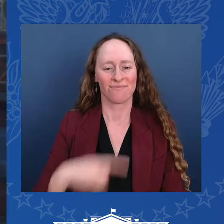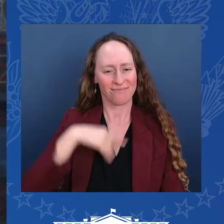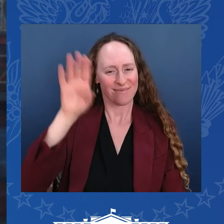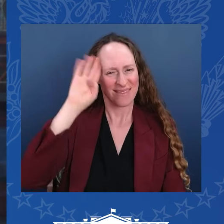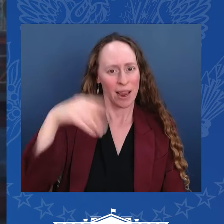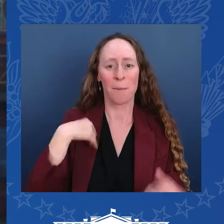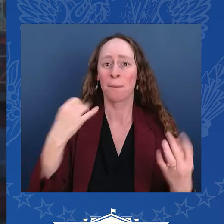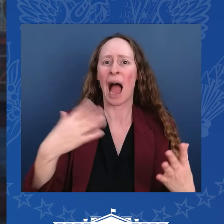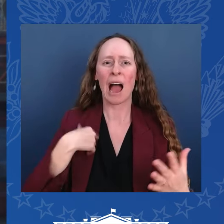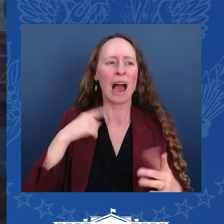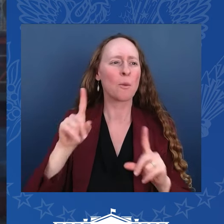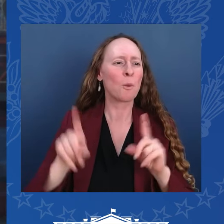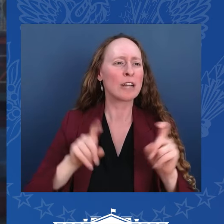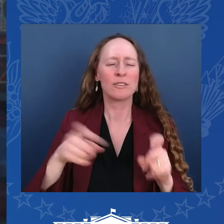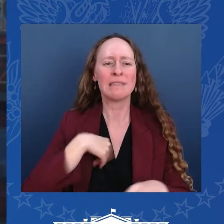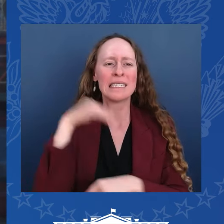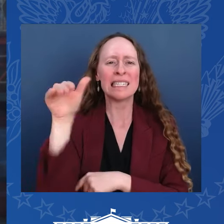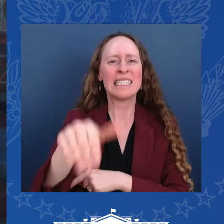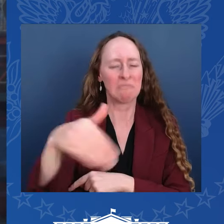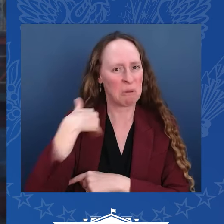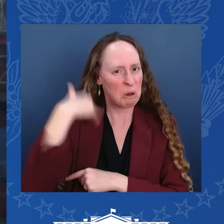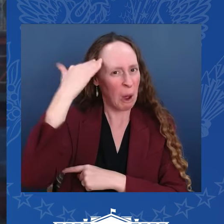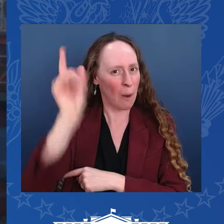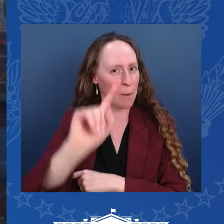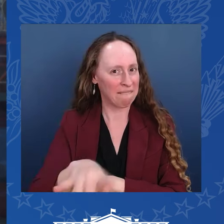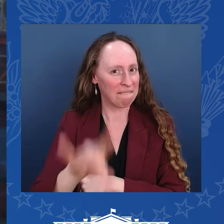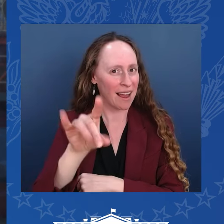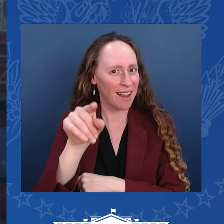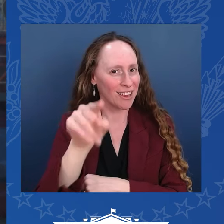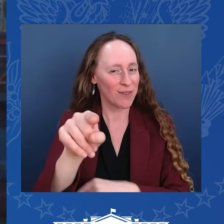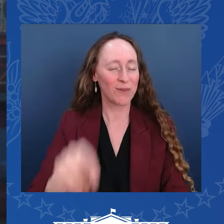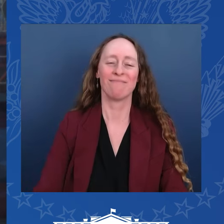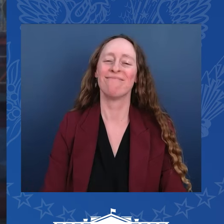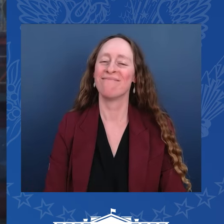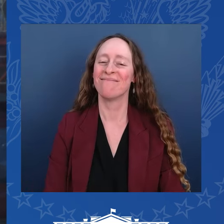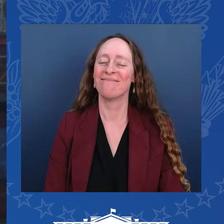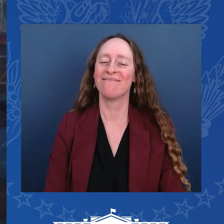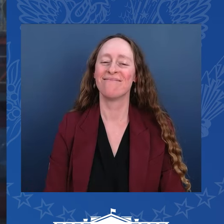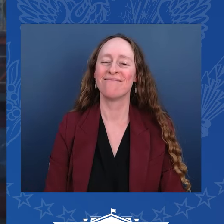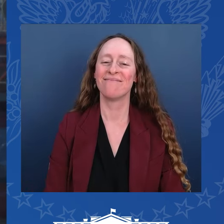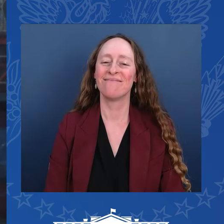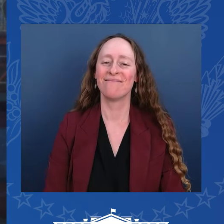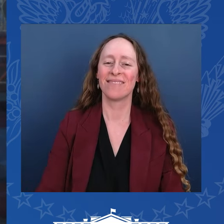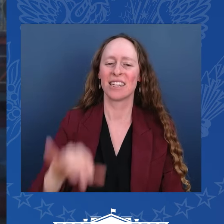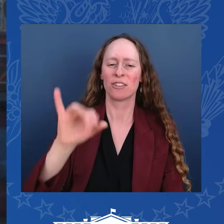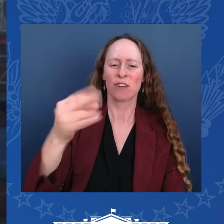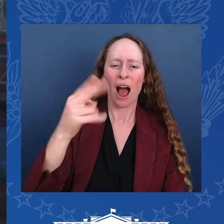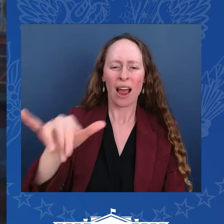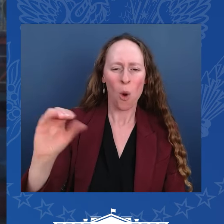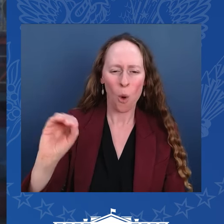And Johnny O'Connor. where are you, Johnny. There you are. Am I surprised to be a county councilman?